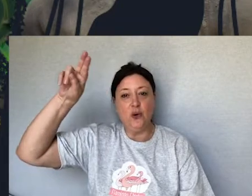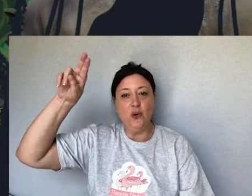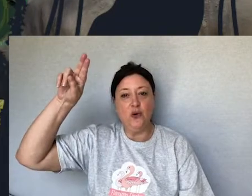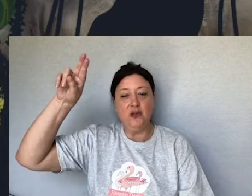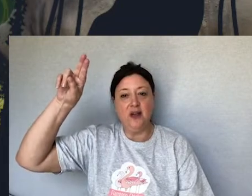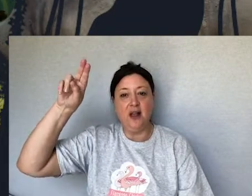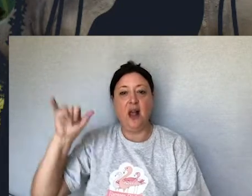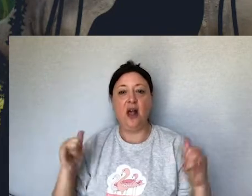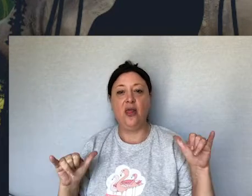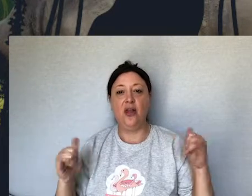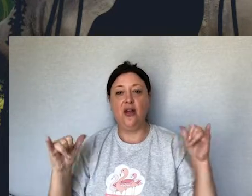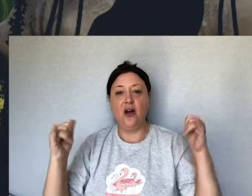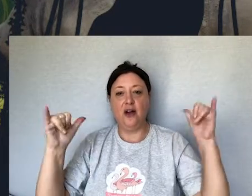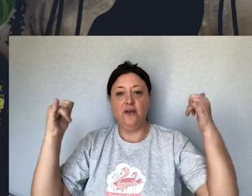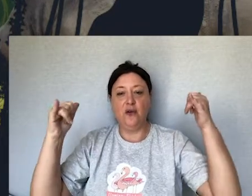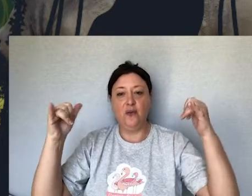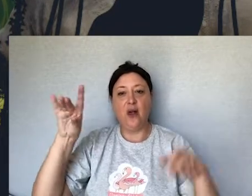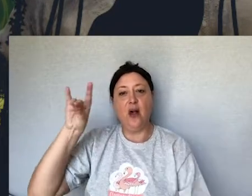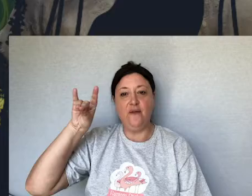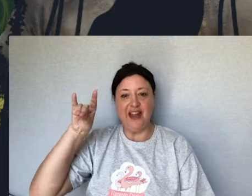the Carnival of the Animals and it starts with a little boy who went to visit a museum.